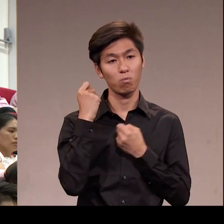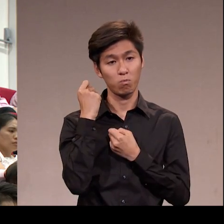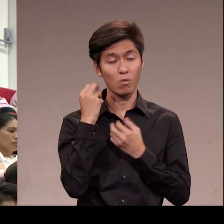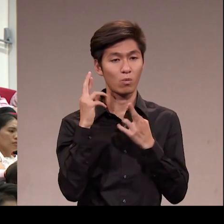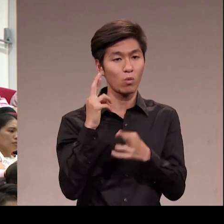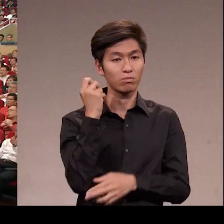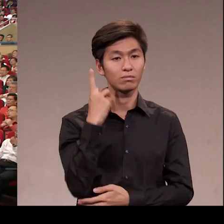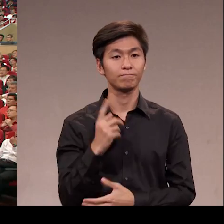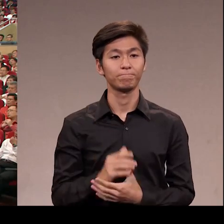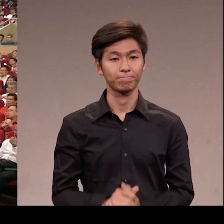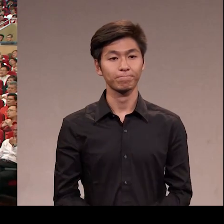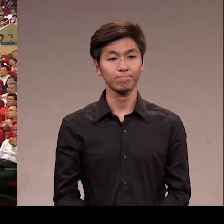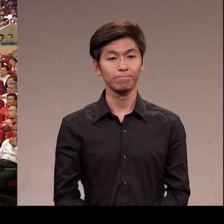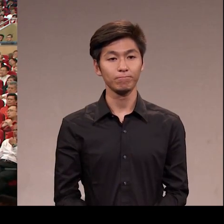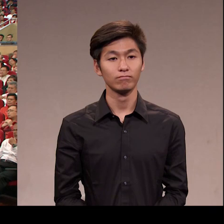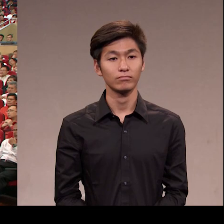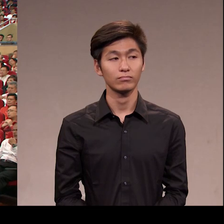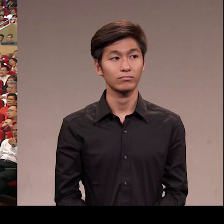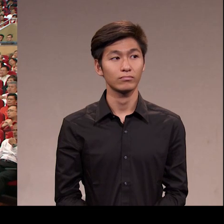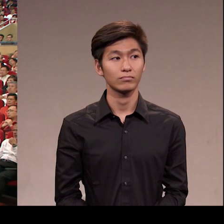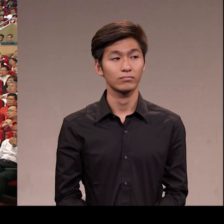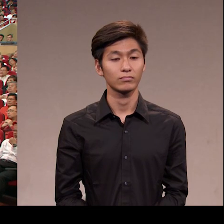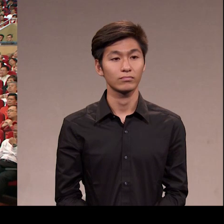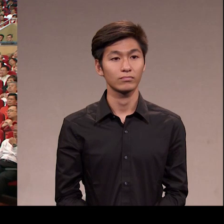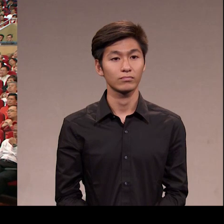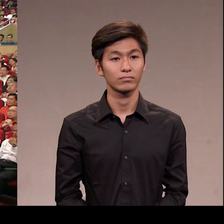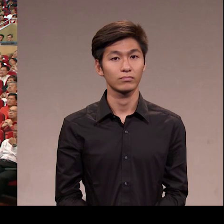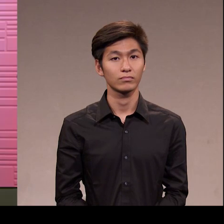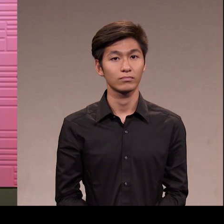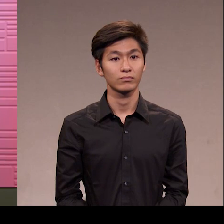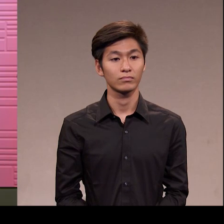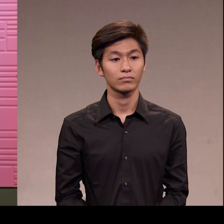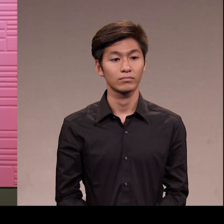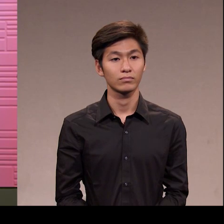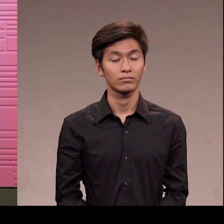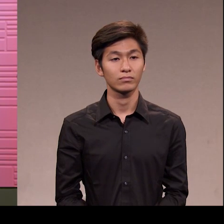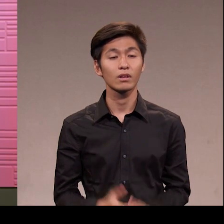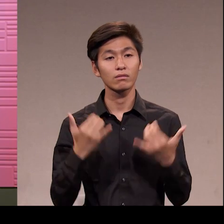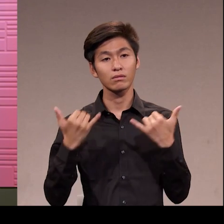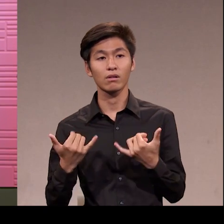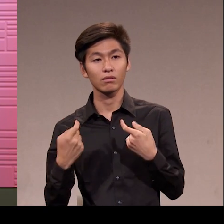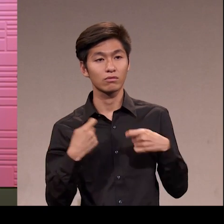Now while we apply ourselves to resolving livelihood issues and dealing with domestic issues,